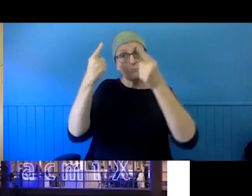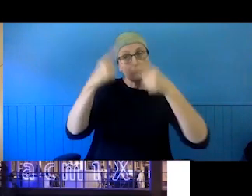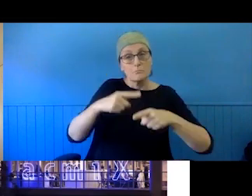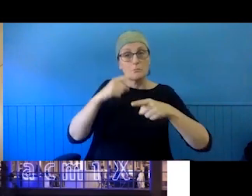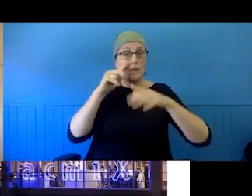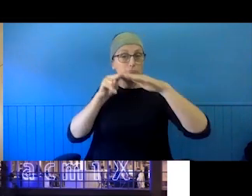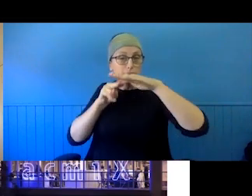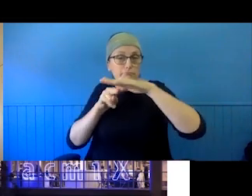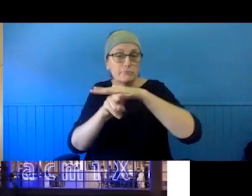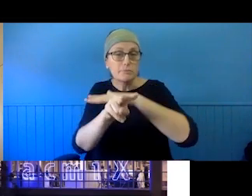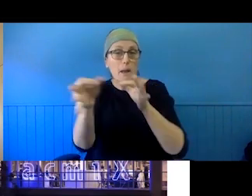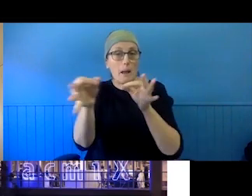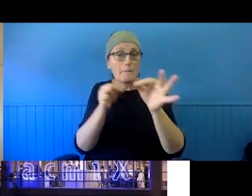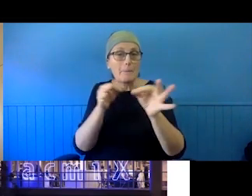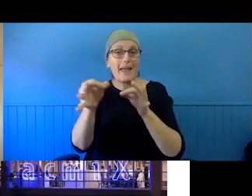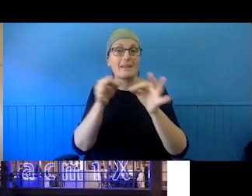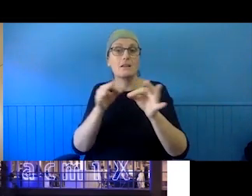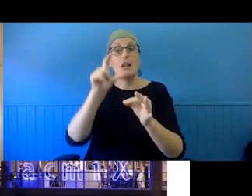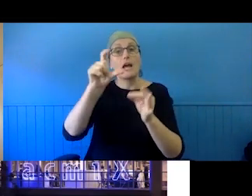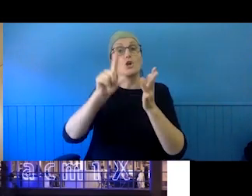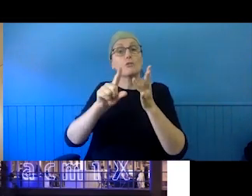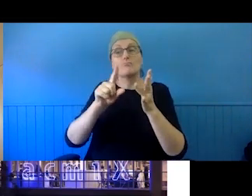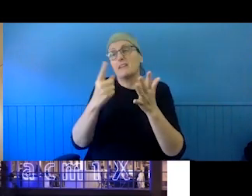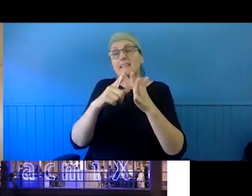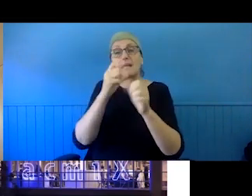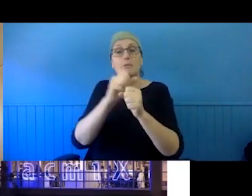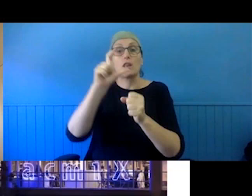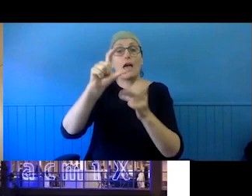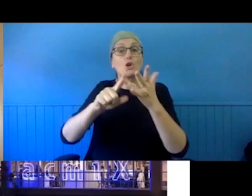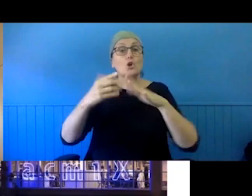Australia. We've recently been working with the amazing team at the